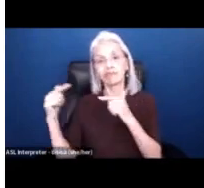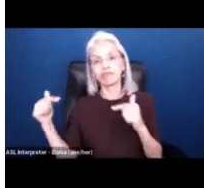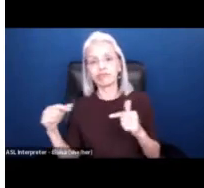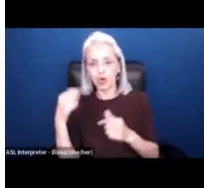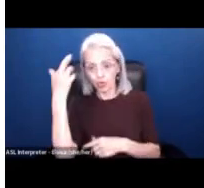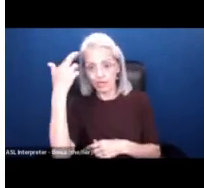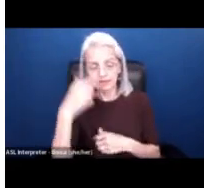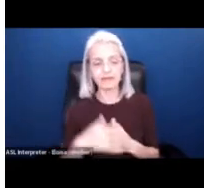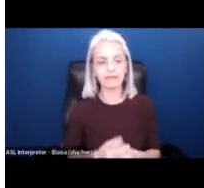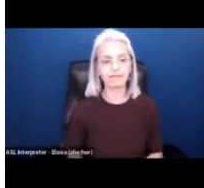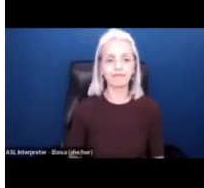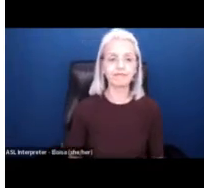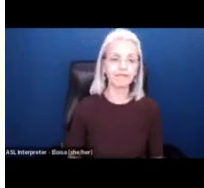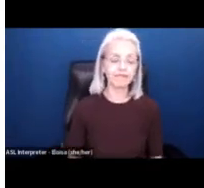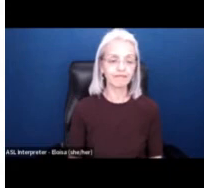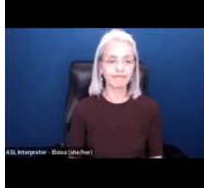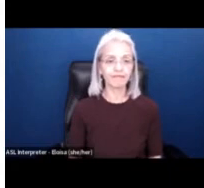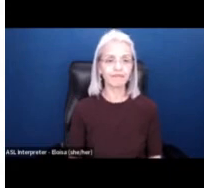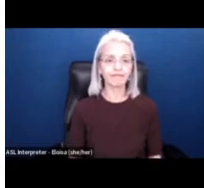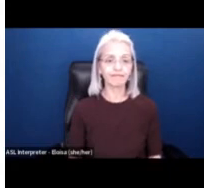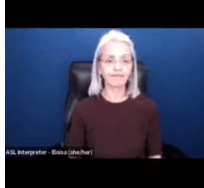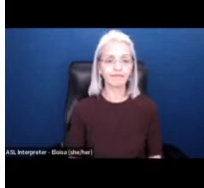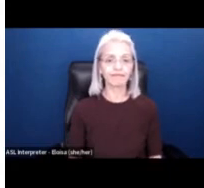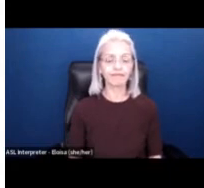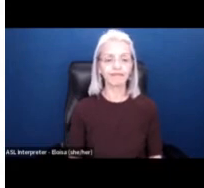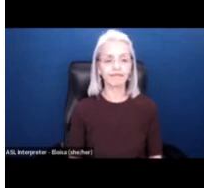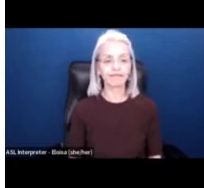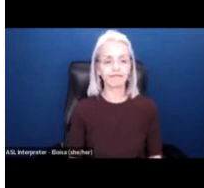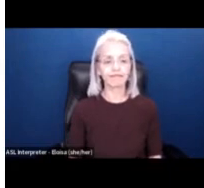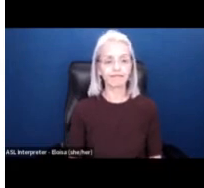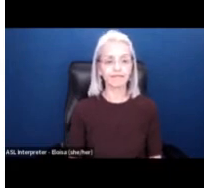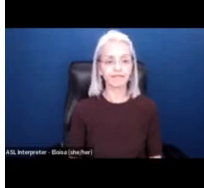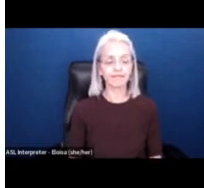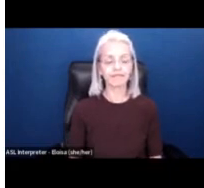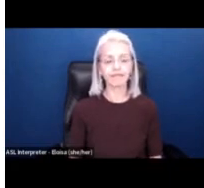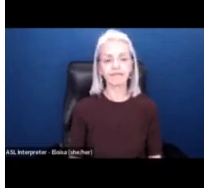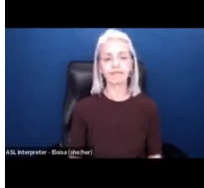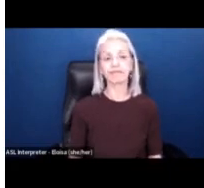slide, please. So, I will say that in the guide, there are a